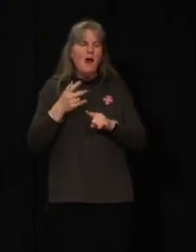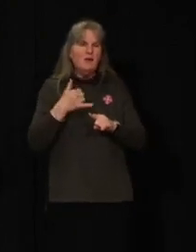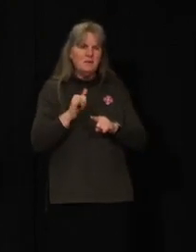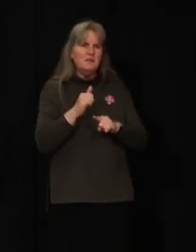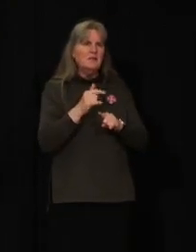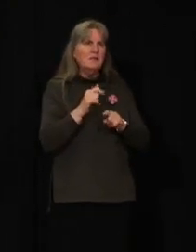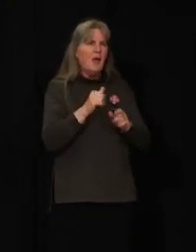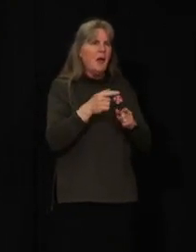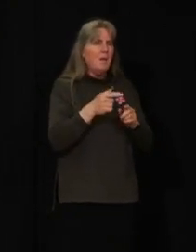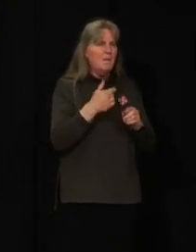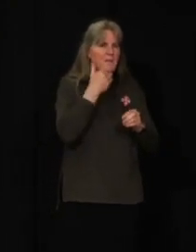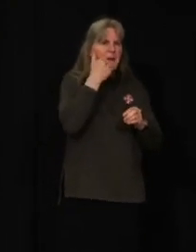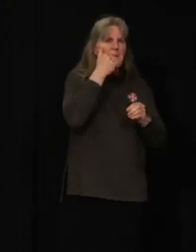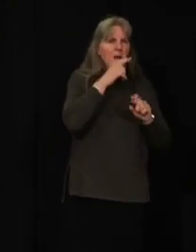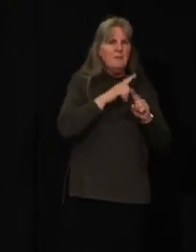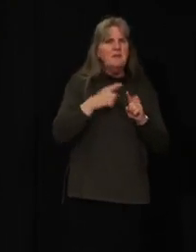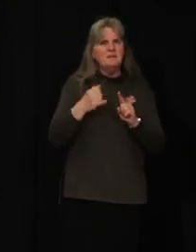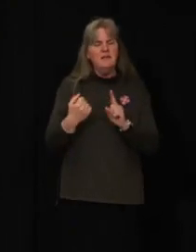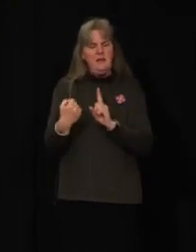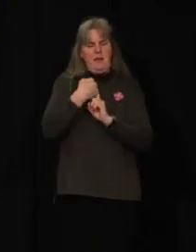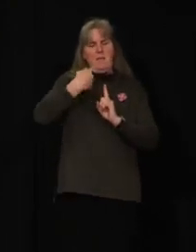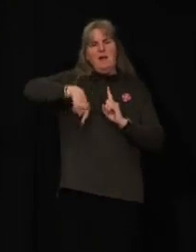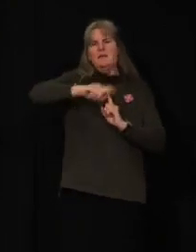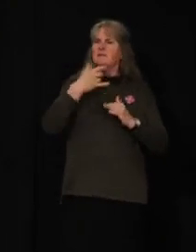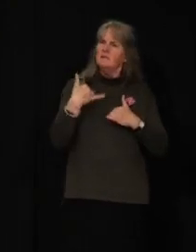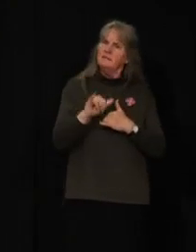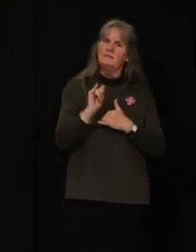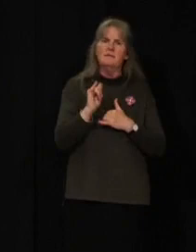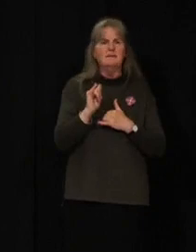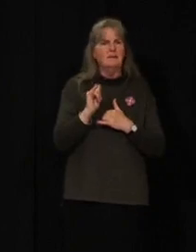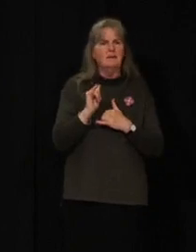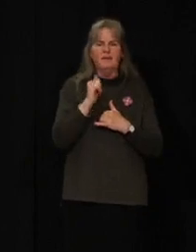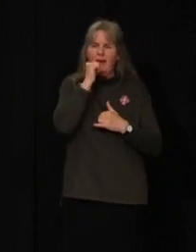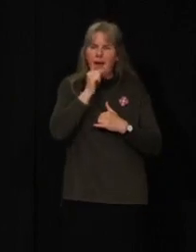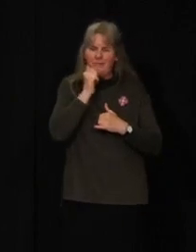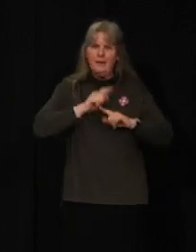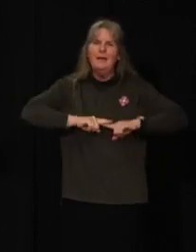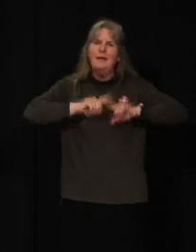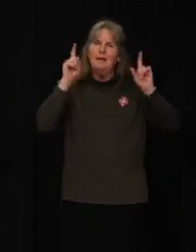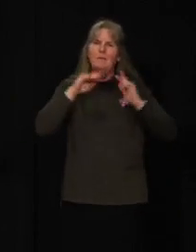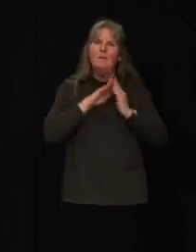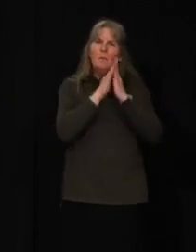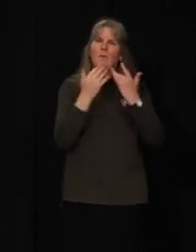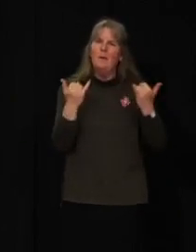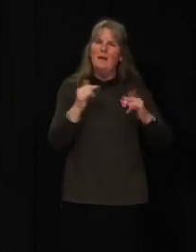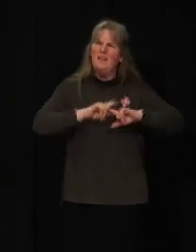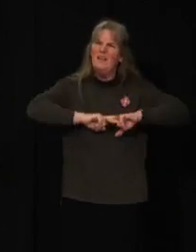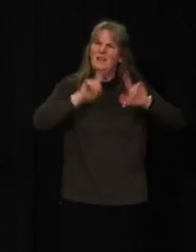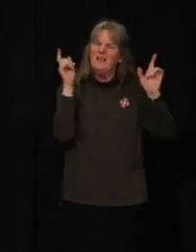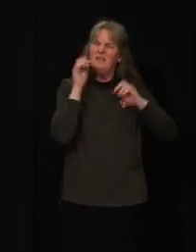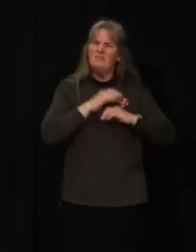impacts that it has on our daily reality, and our lives from a day-to-day perspective.